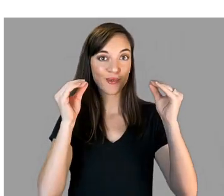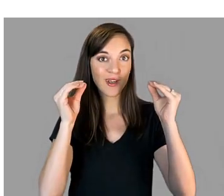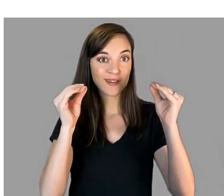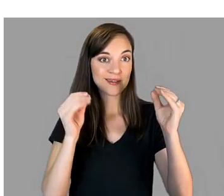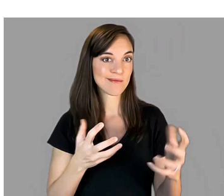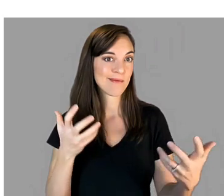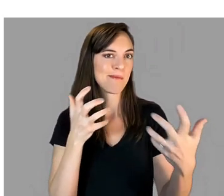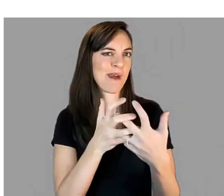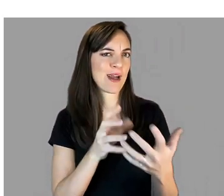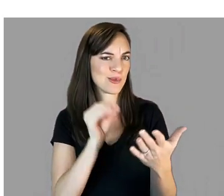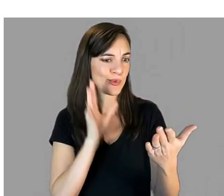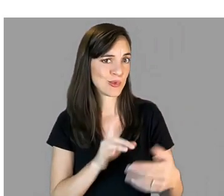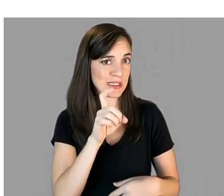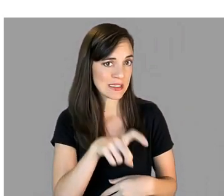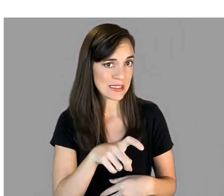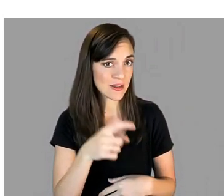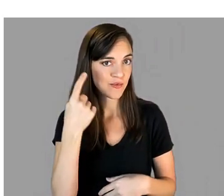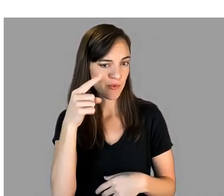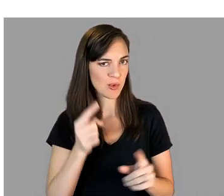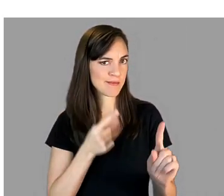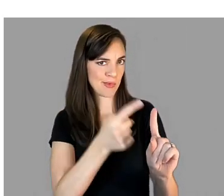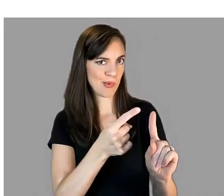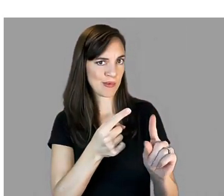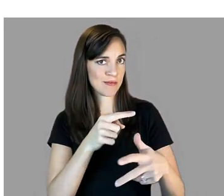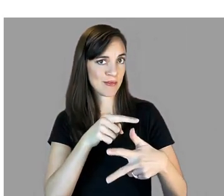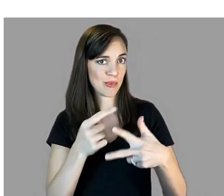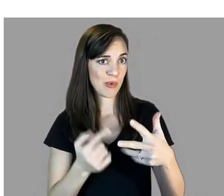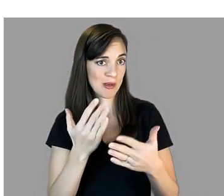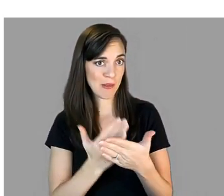There are 3 components of systematically designing instruction to learning goals.